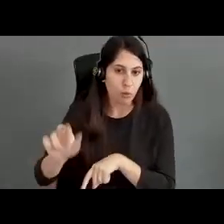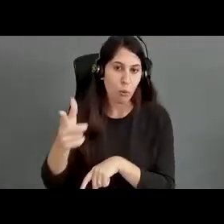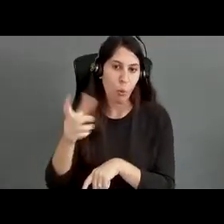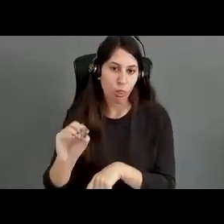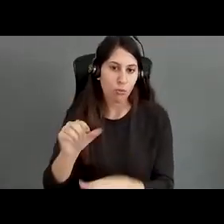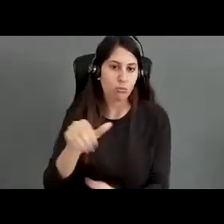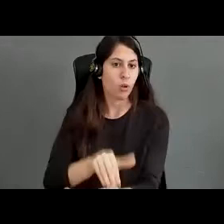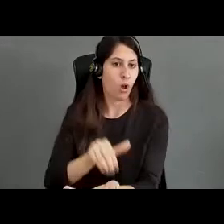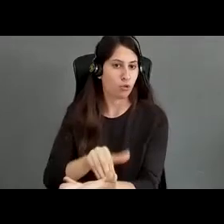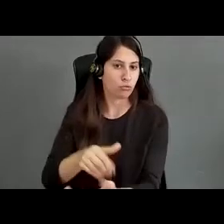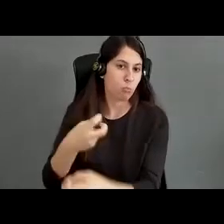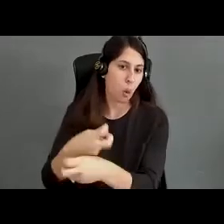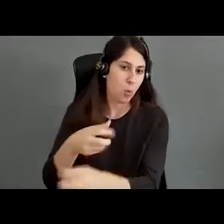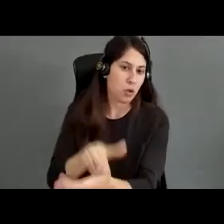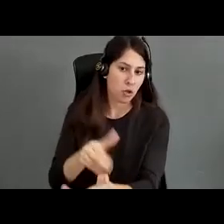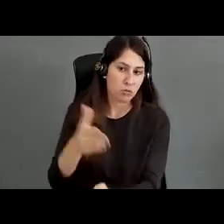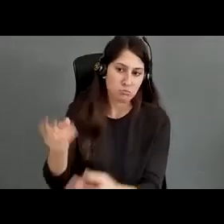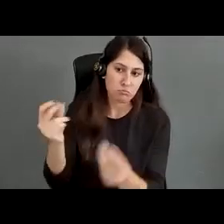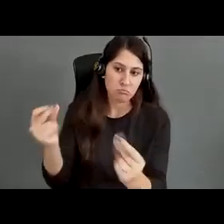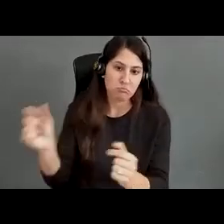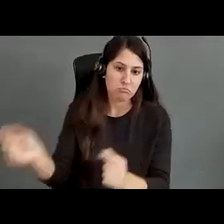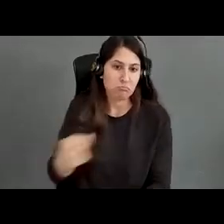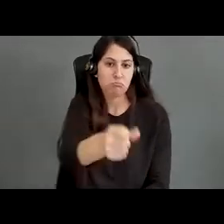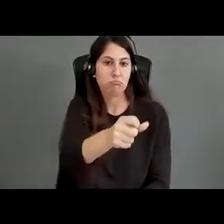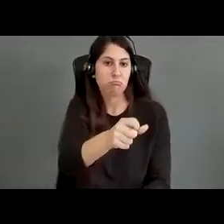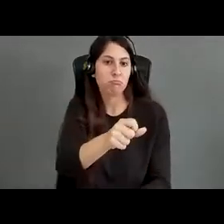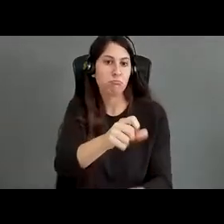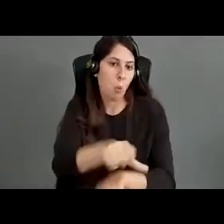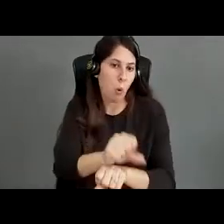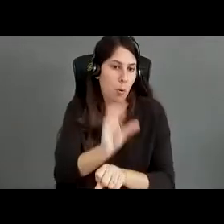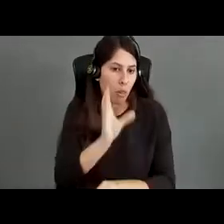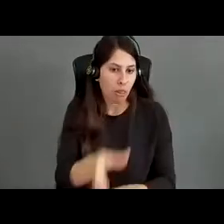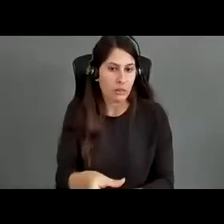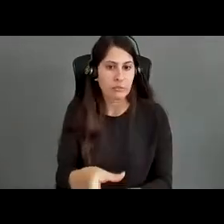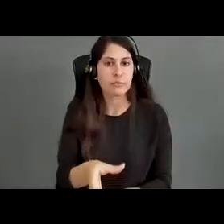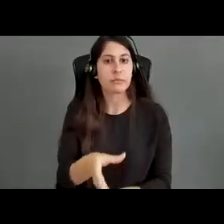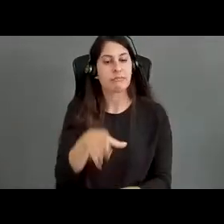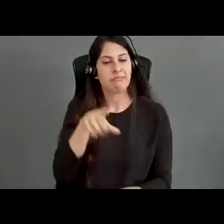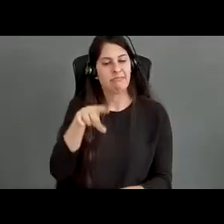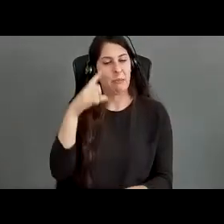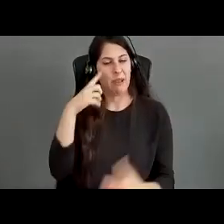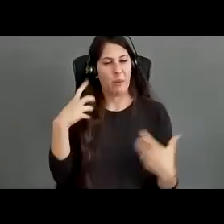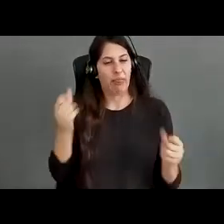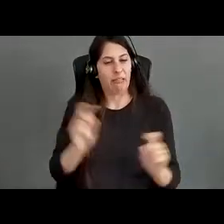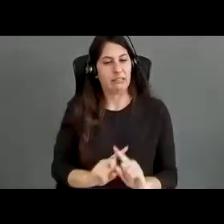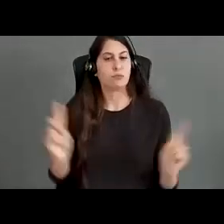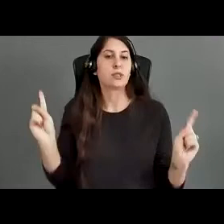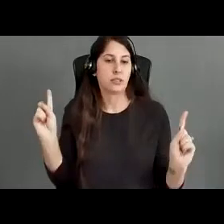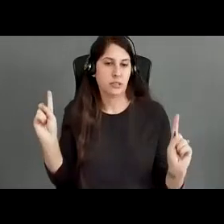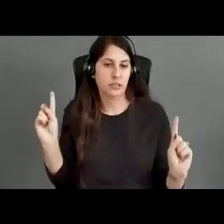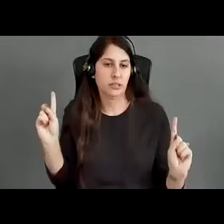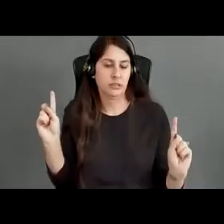and they pretty much see you when they can fit you in. And that's not the case with mental health conditions. And that's a surprise.